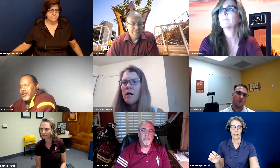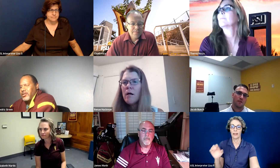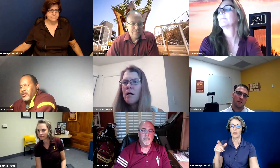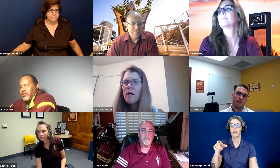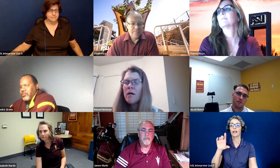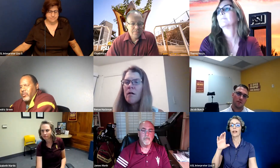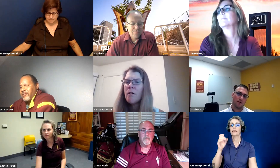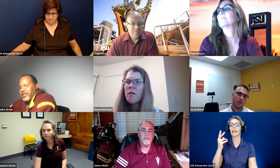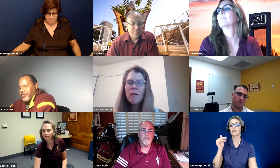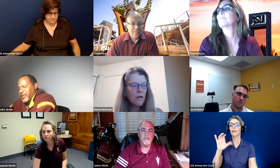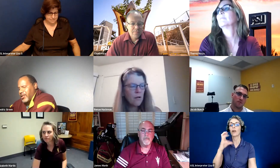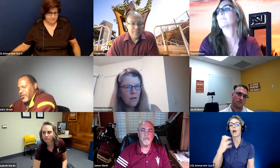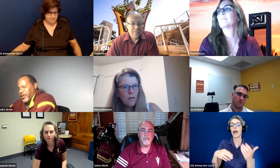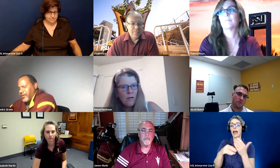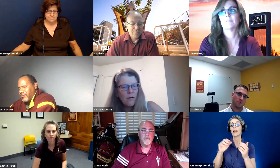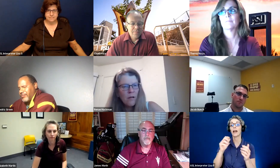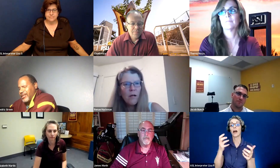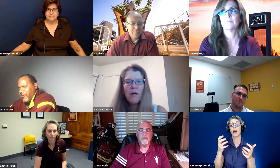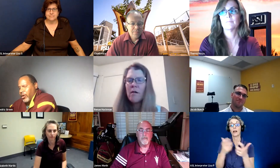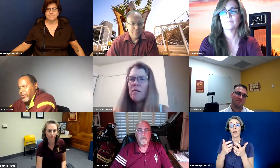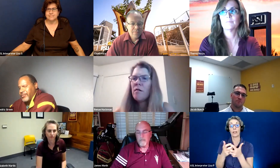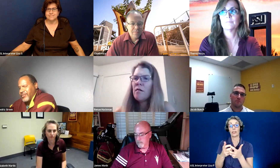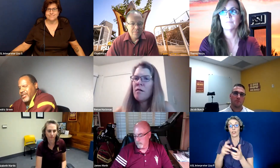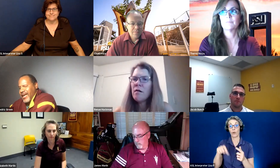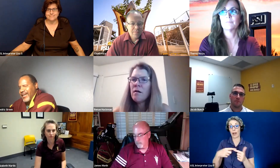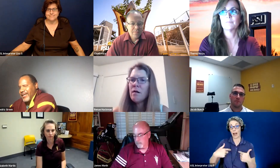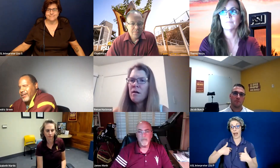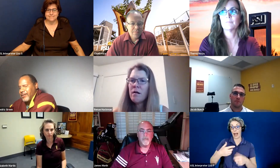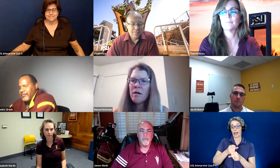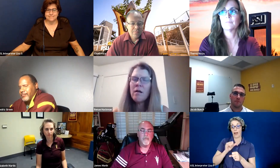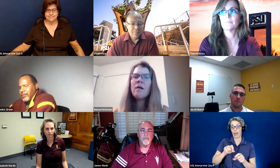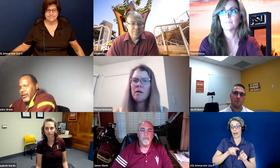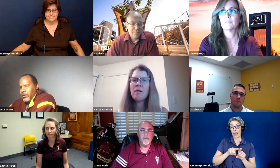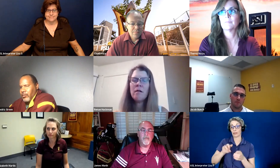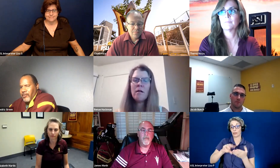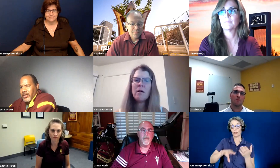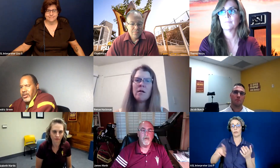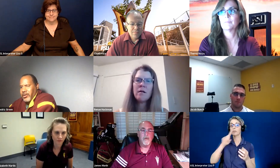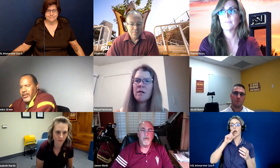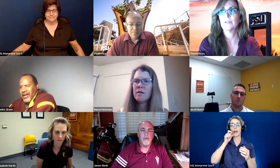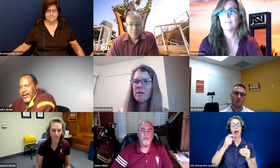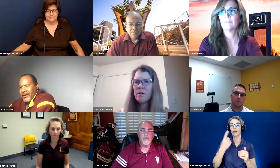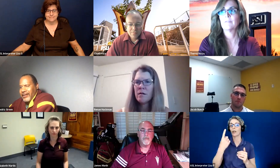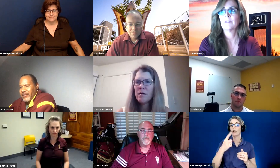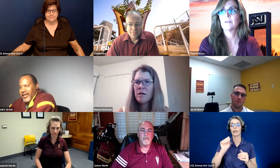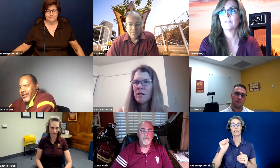when I received them as a student, they weren't static. When I was a student coming in,